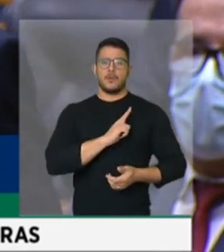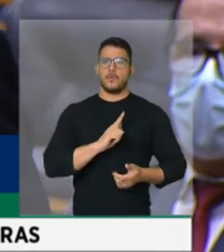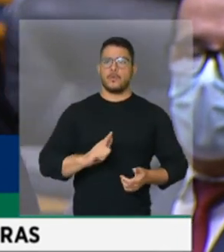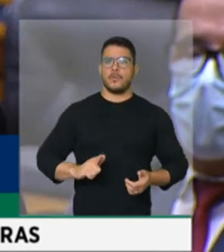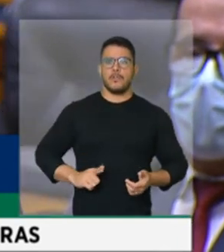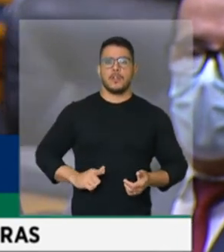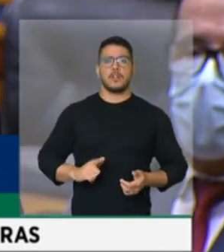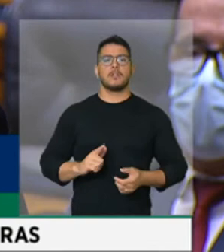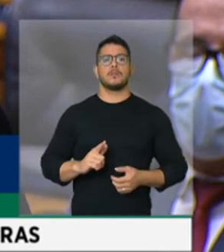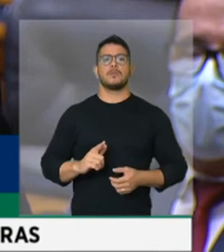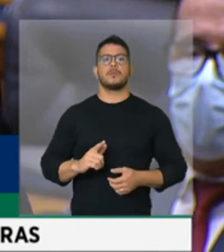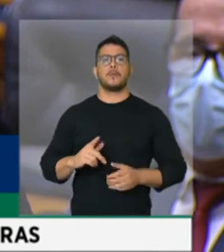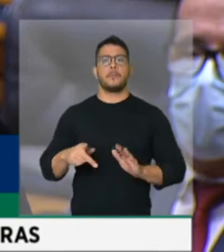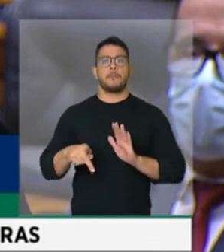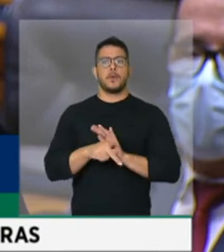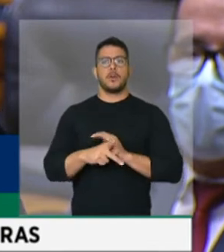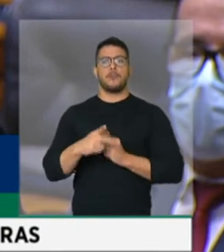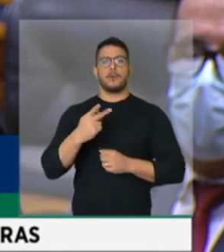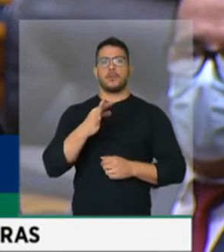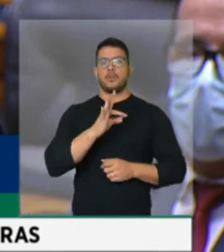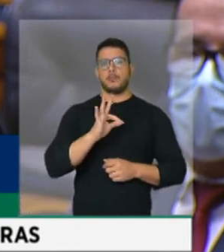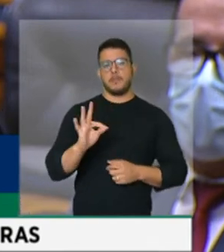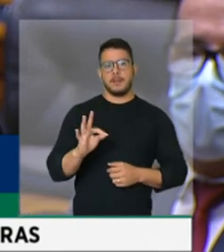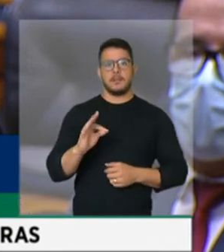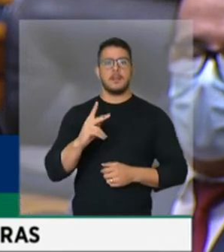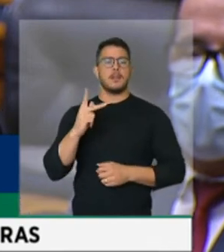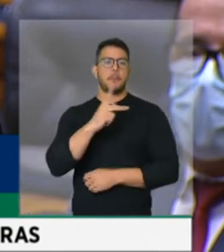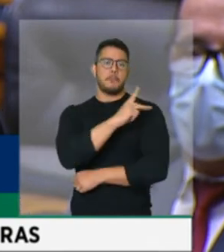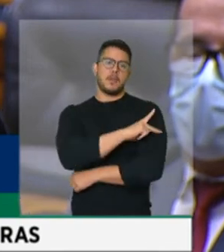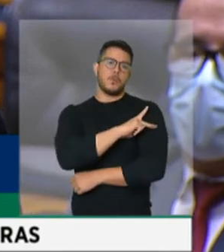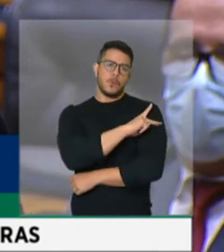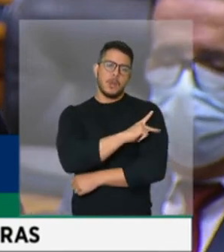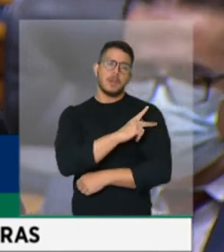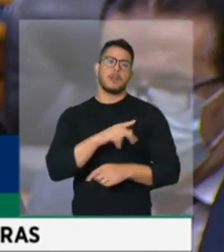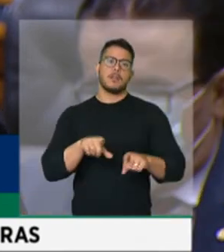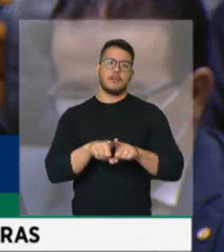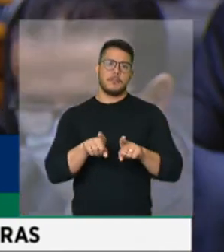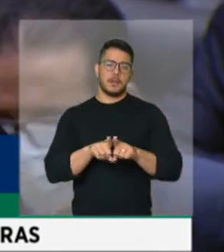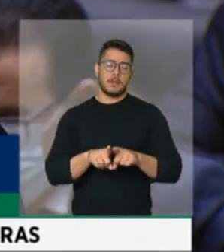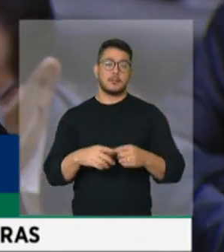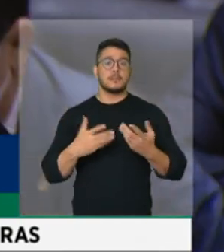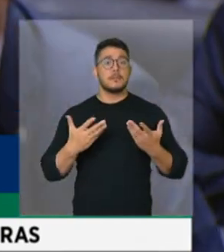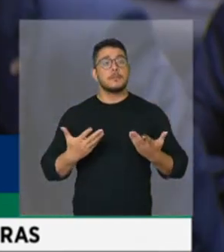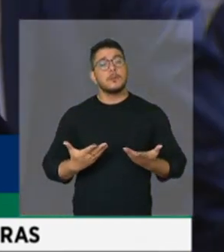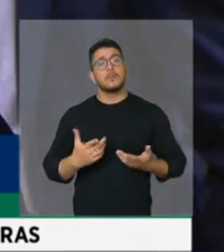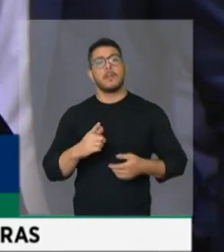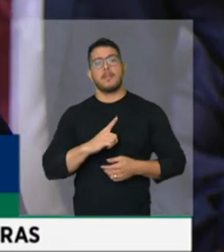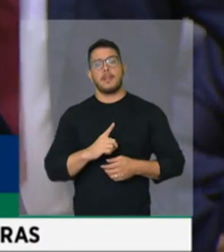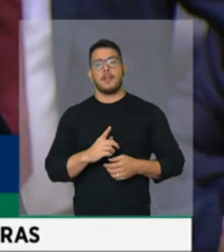PT DO PIAUÍCOMO ATENDI A TODOS QUE ME PROCURARAM PODENDO ESCLARECER. MUITA COISA TRAZIDA AQUI SEM